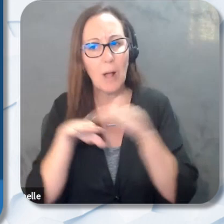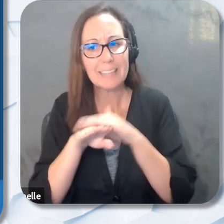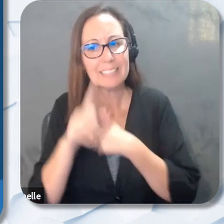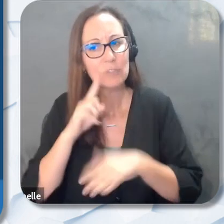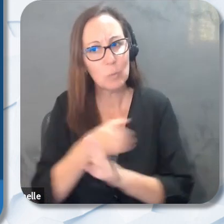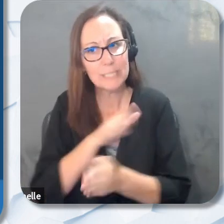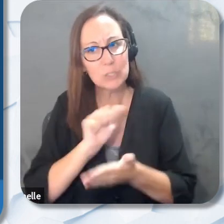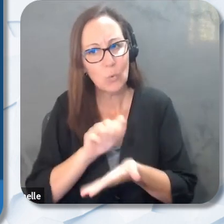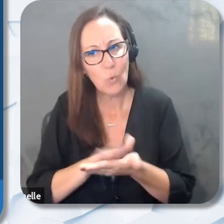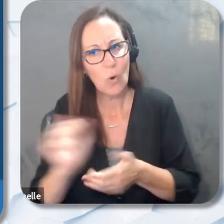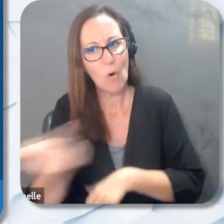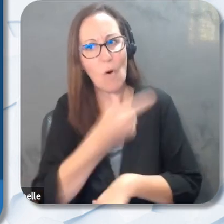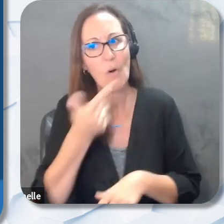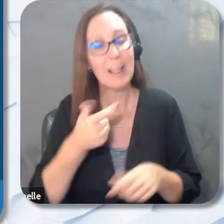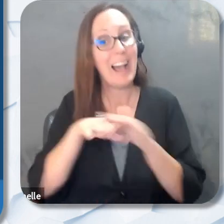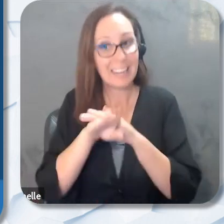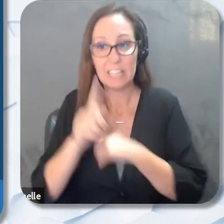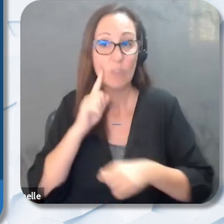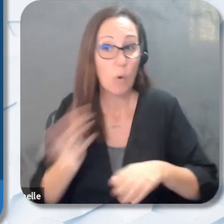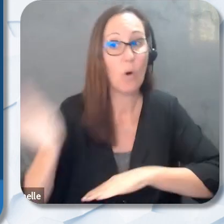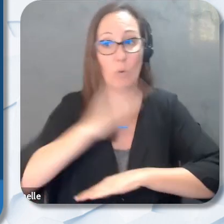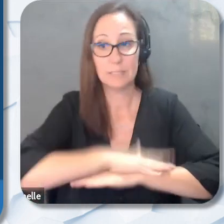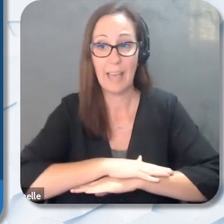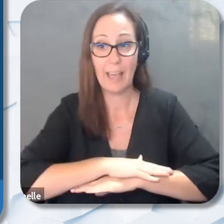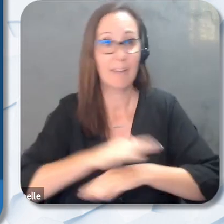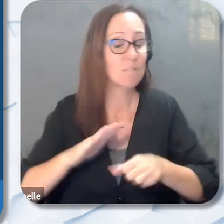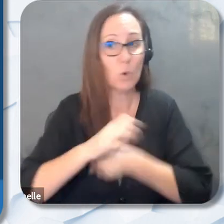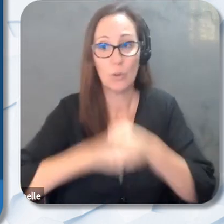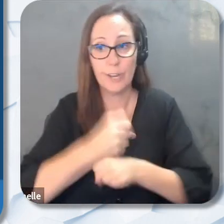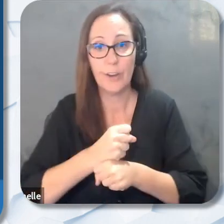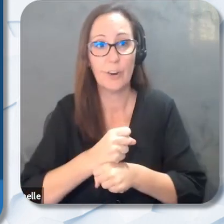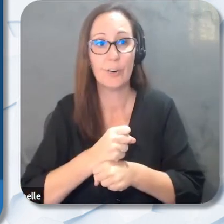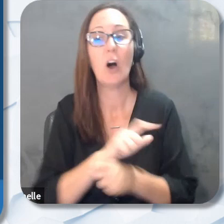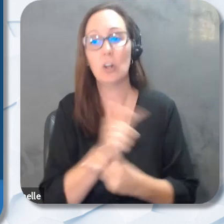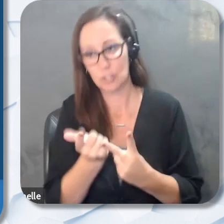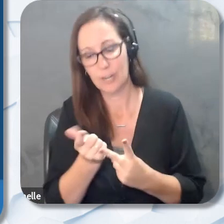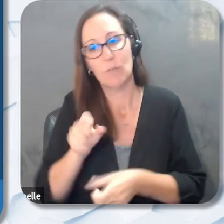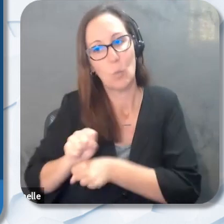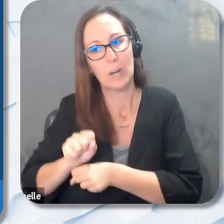which means access to a full day full year and alternative work schedule care so that working